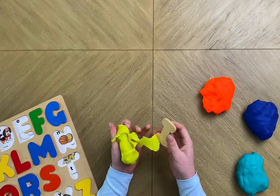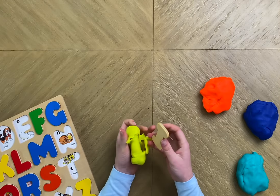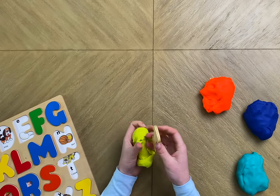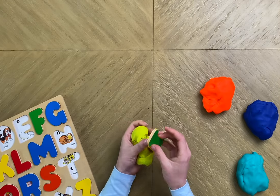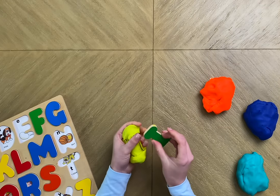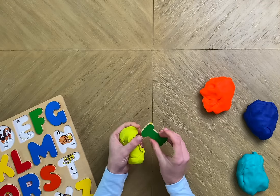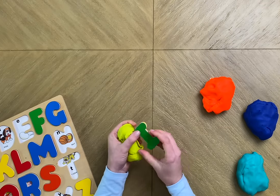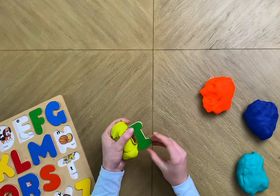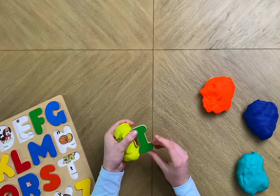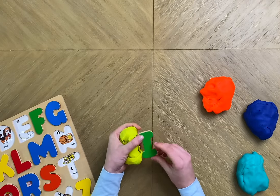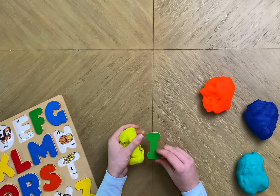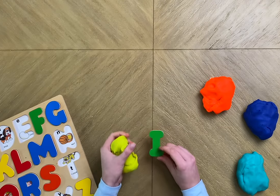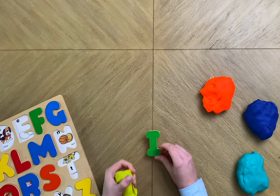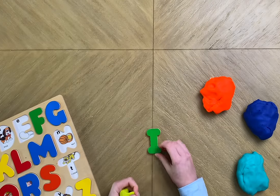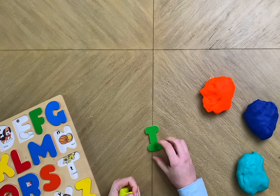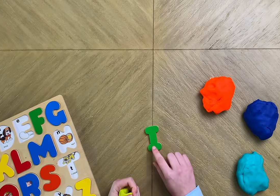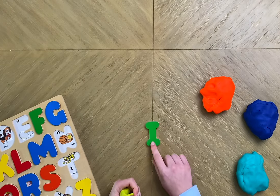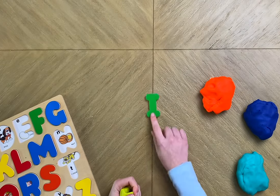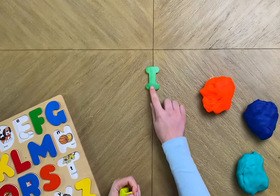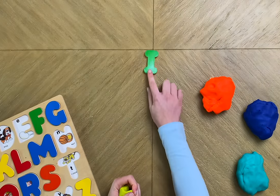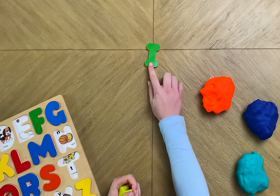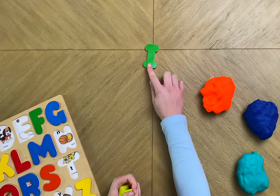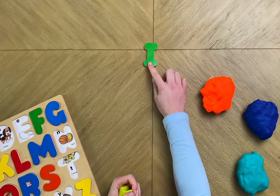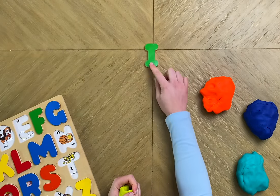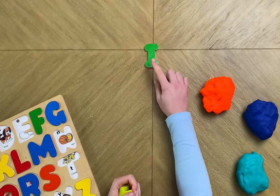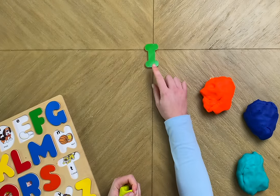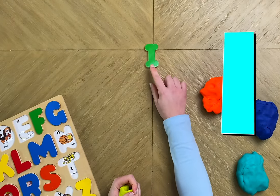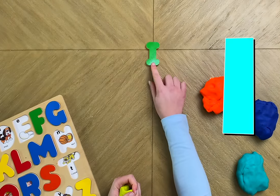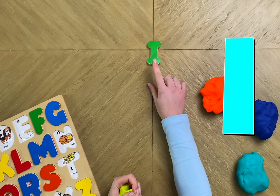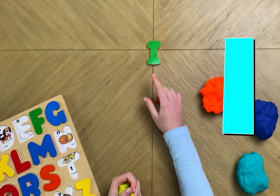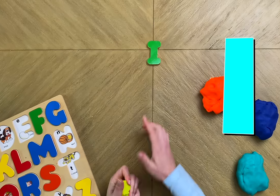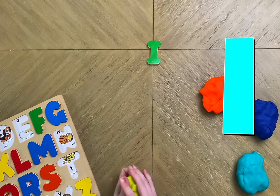Oh, there's only one letter in here. And it's the letter I.